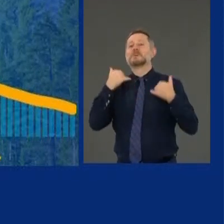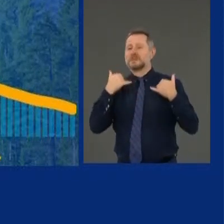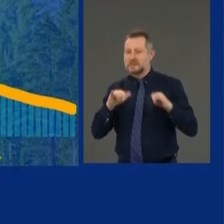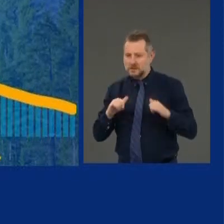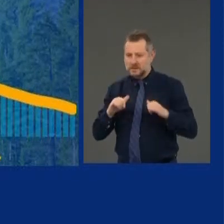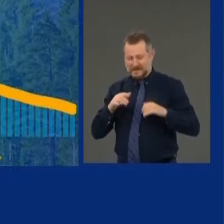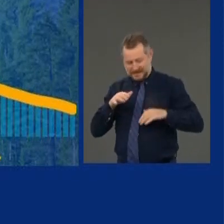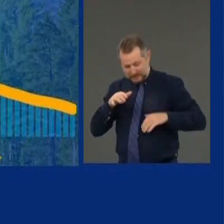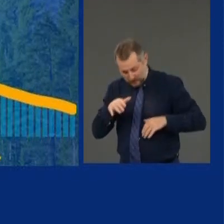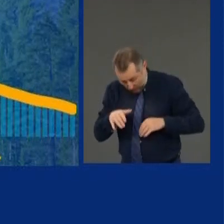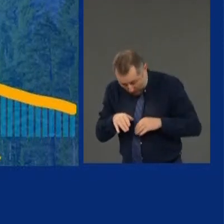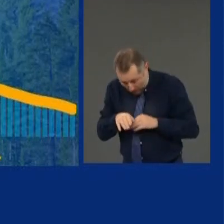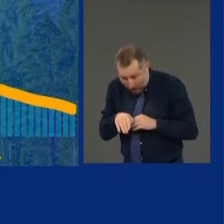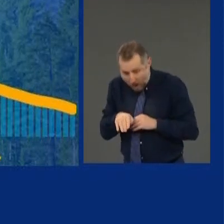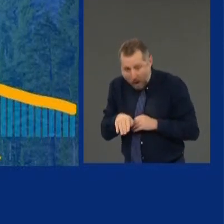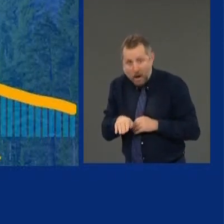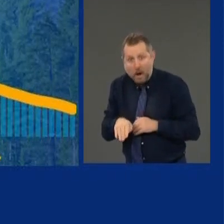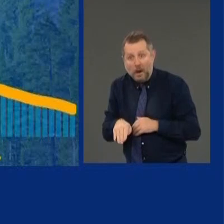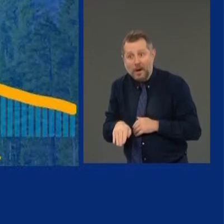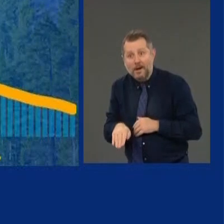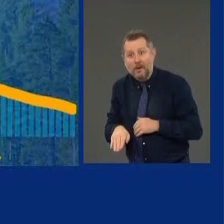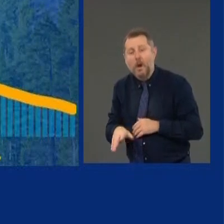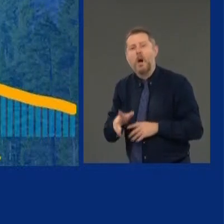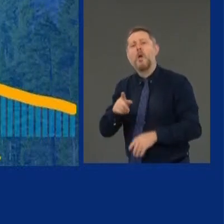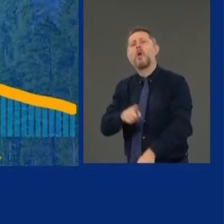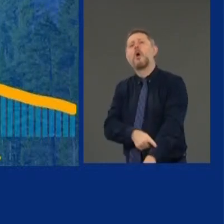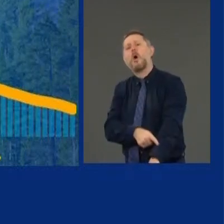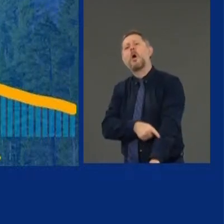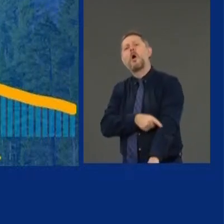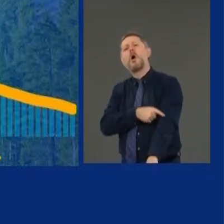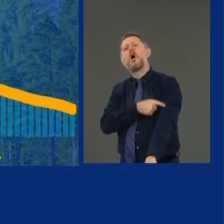GUT BUT THEN WE HAD TO COME DOWN